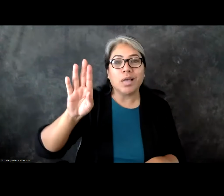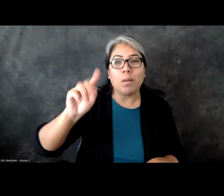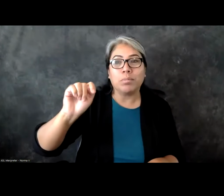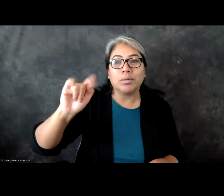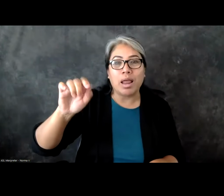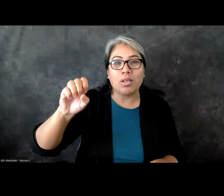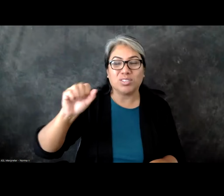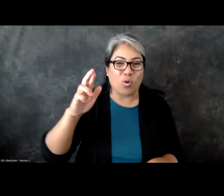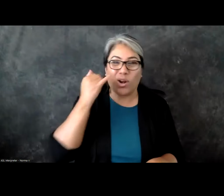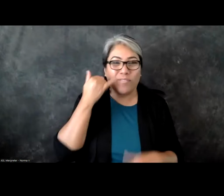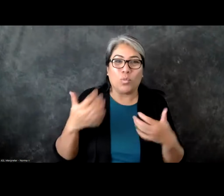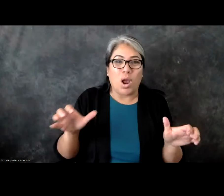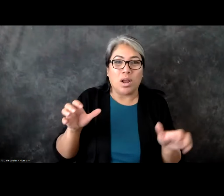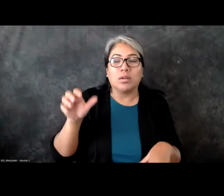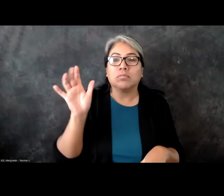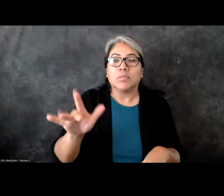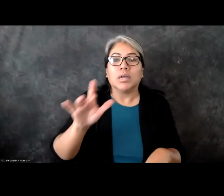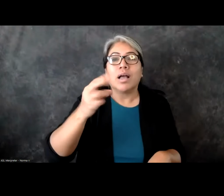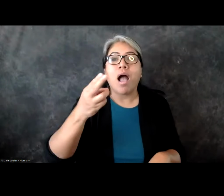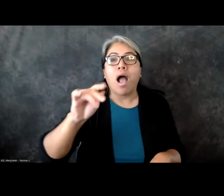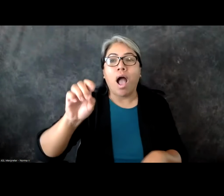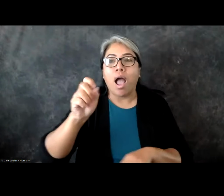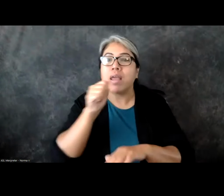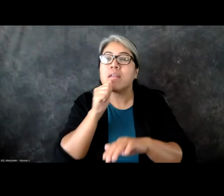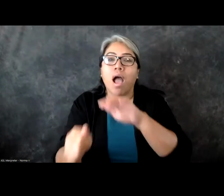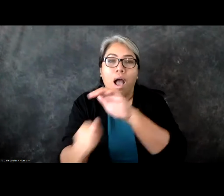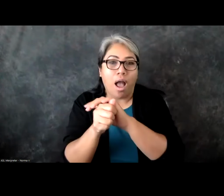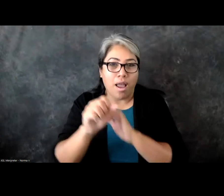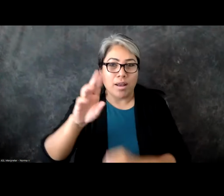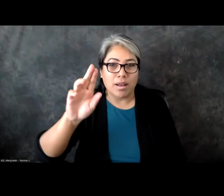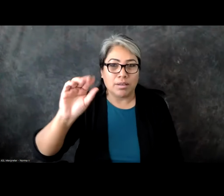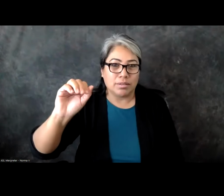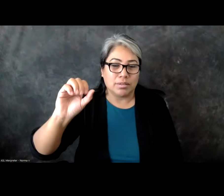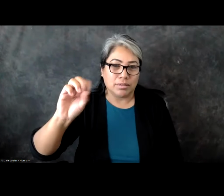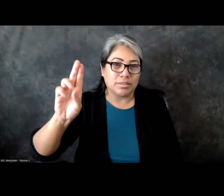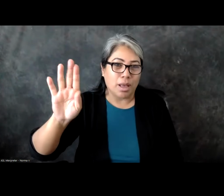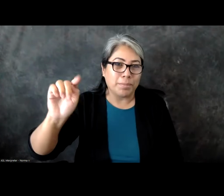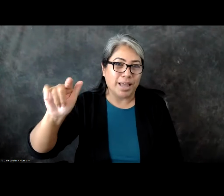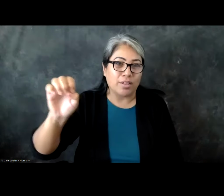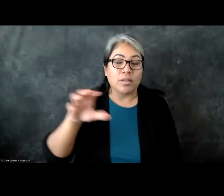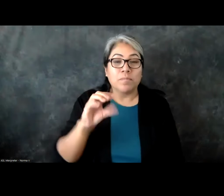three dots. And you can choose show subtitle or if it